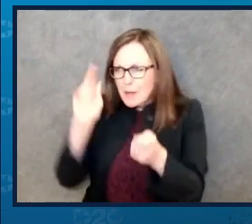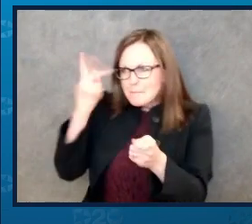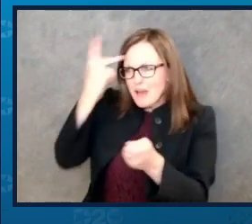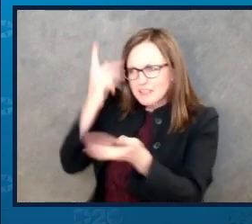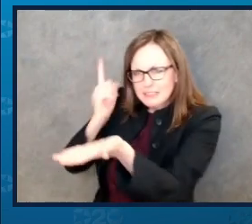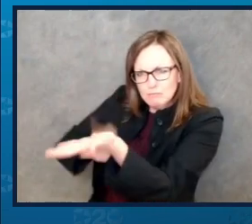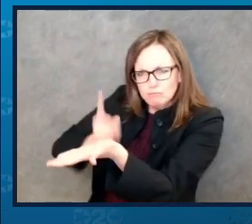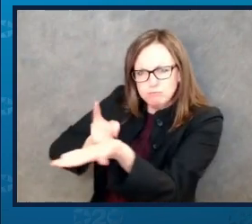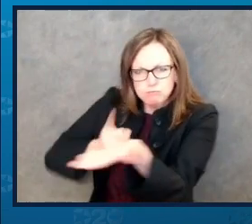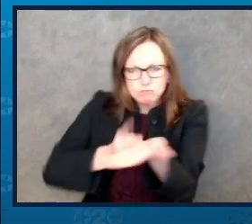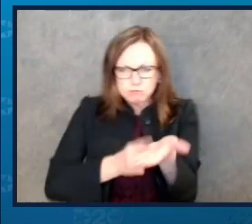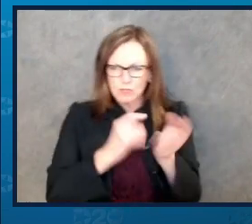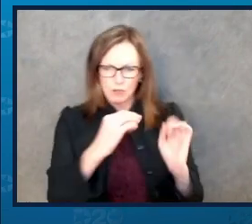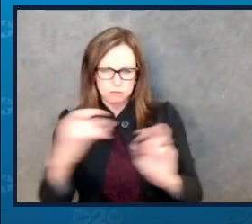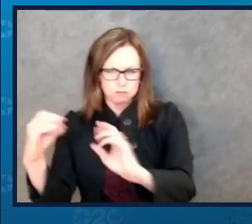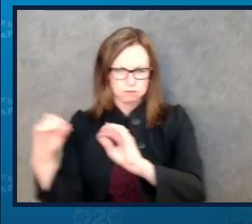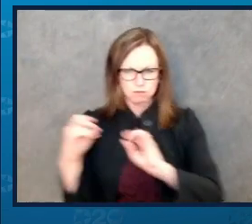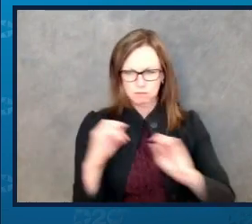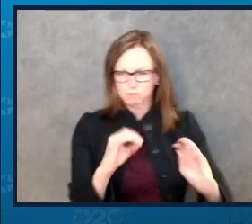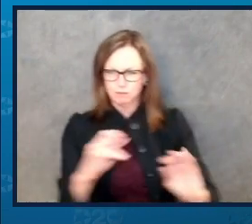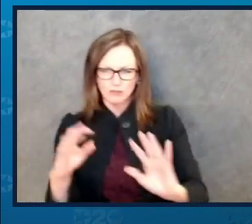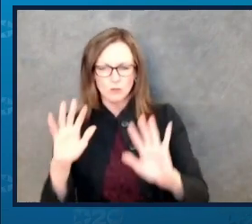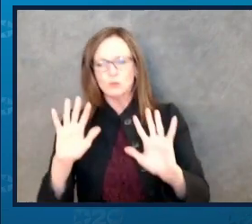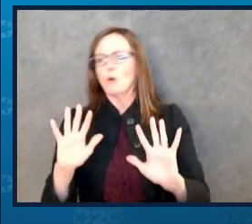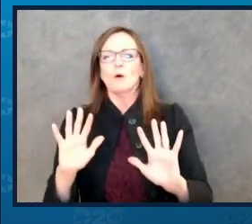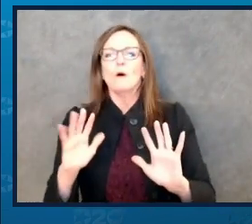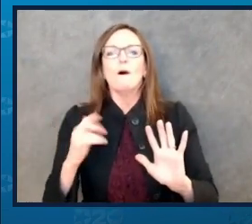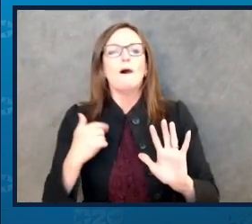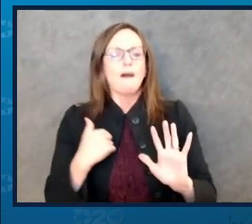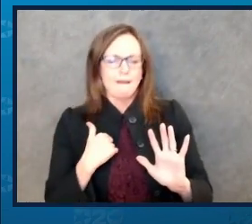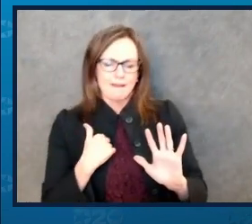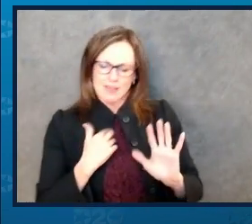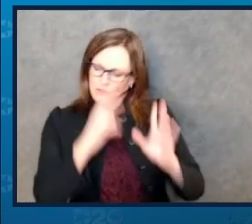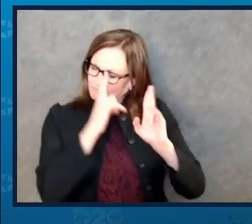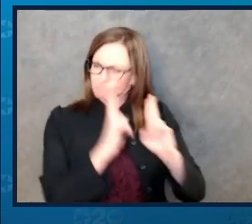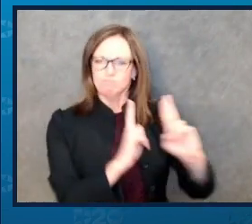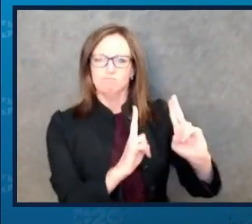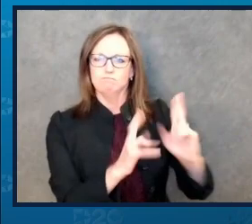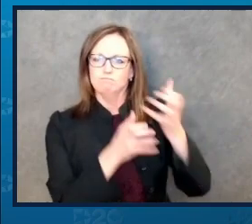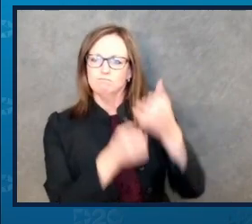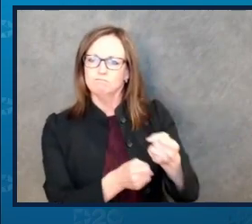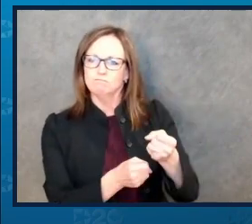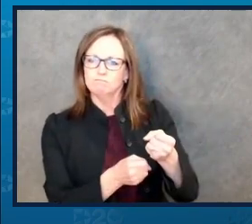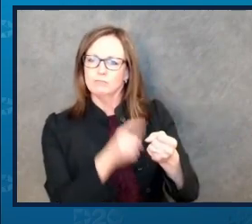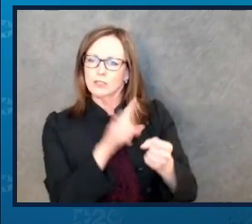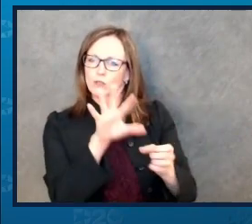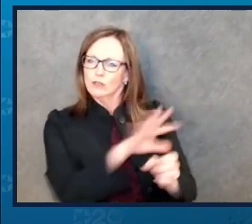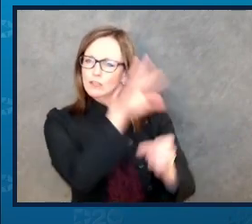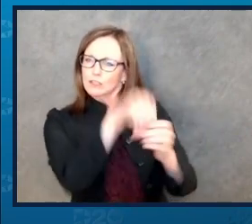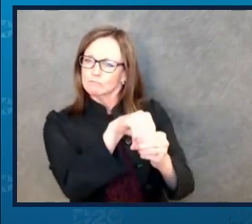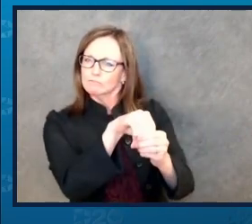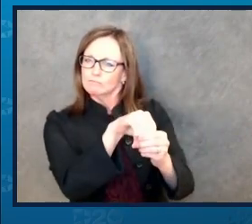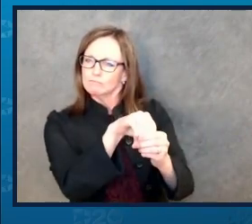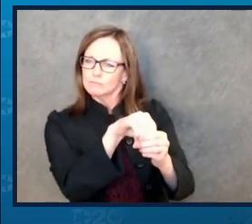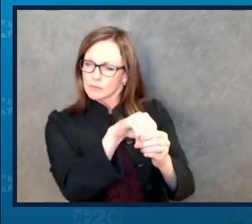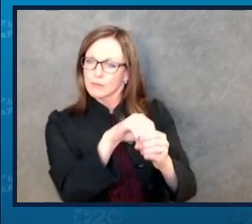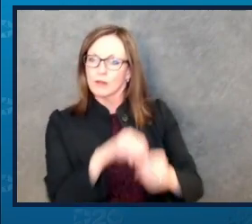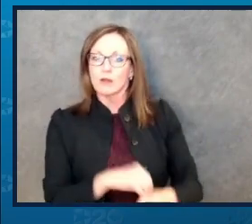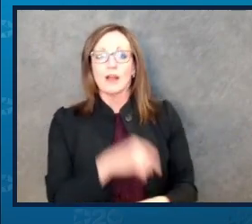MEASURE OF NORMALCY AND DECENCY. I AM SURE, I AM ABSOLUTELY SURE, HE IS GOING TO HELP US BRING THIS COUNTRY TOGETHER ONCE AGAIN.